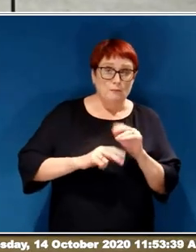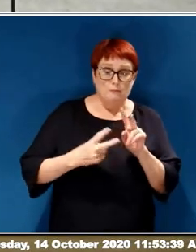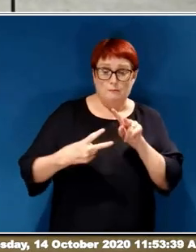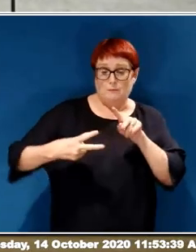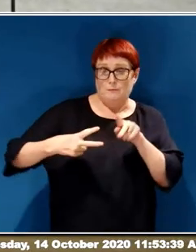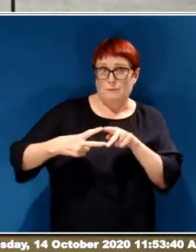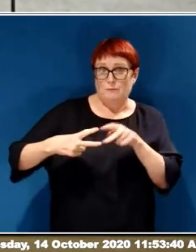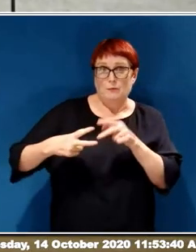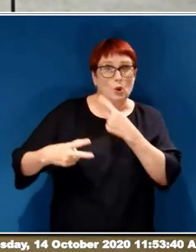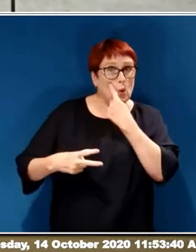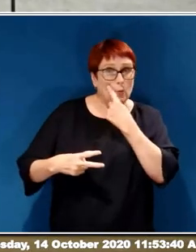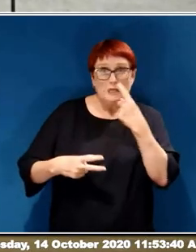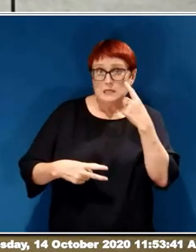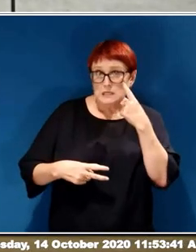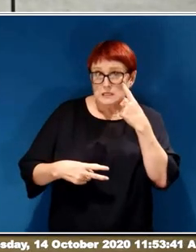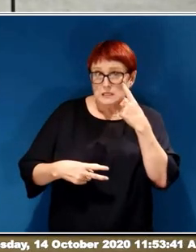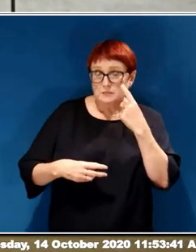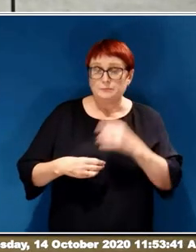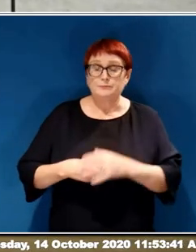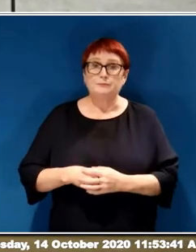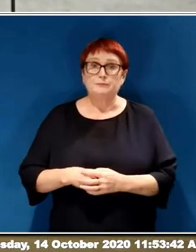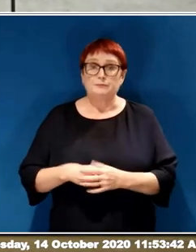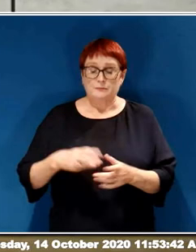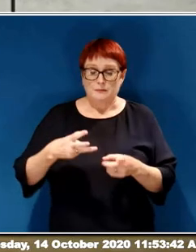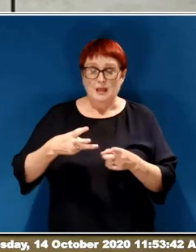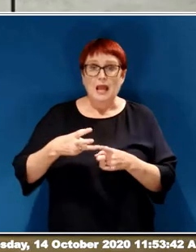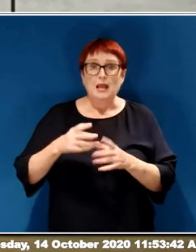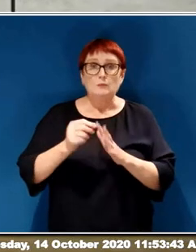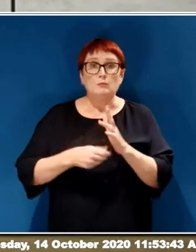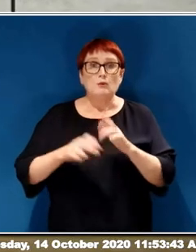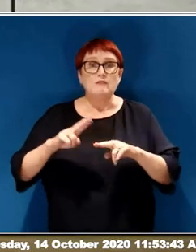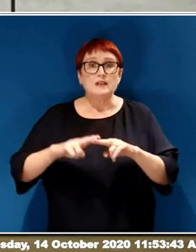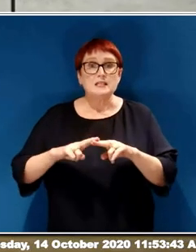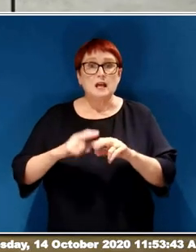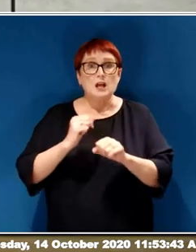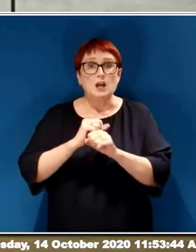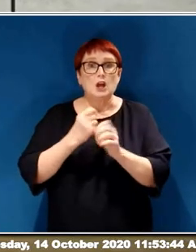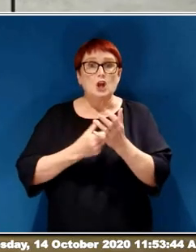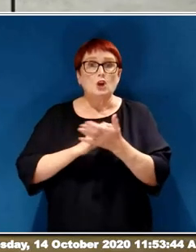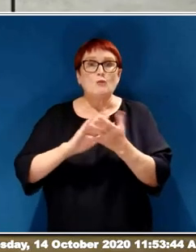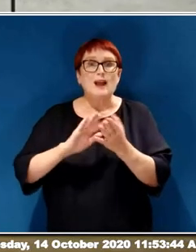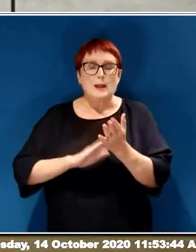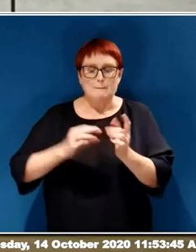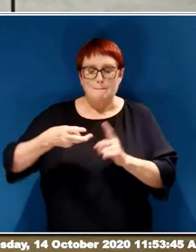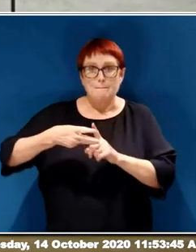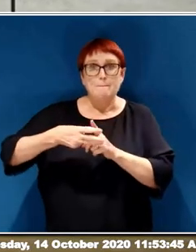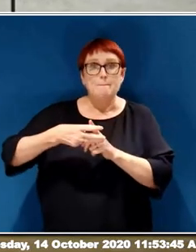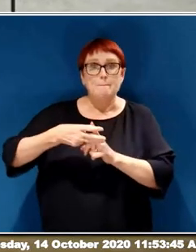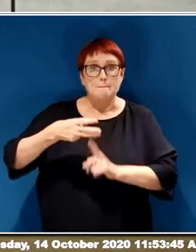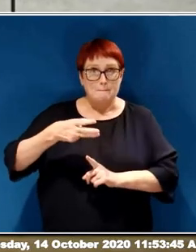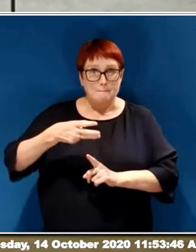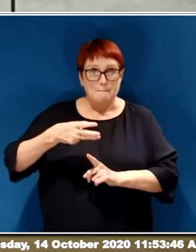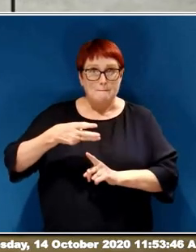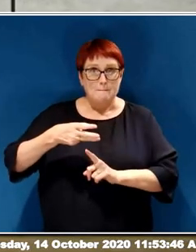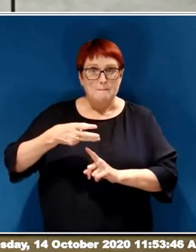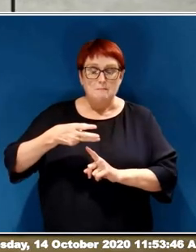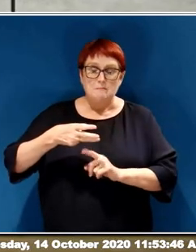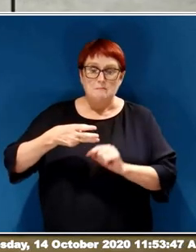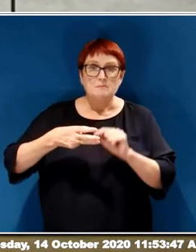Professor Graham reflect a current or past association of one nature or another of the advocacy organisation All Means All.